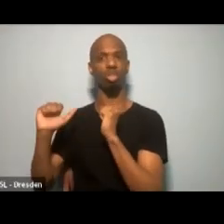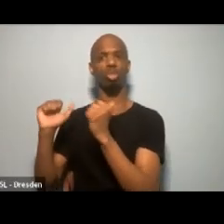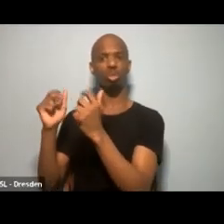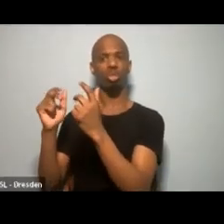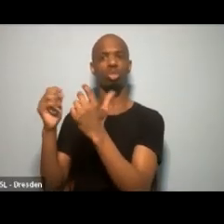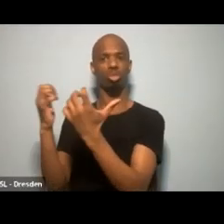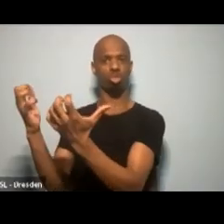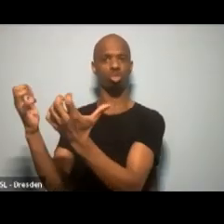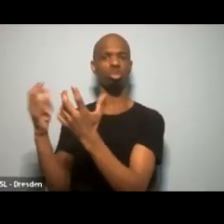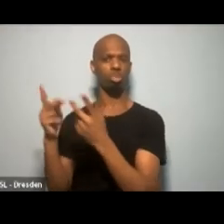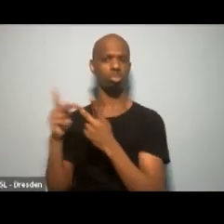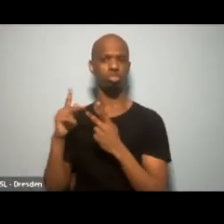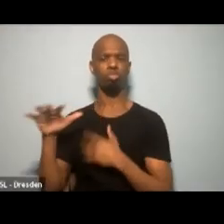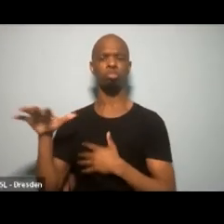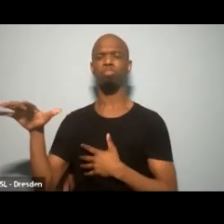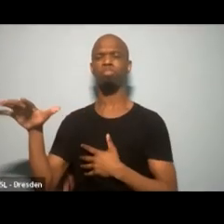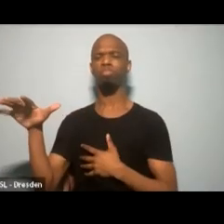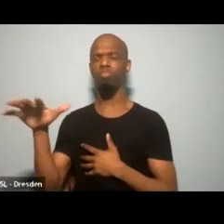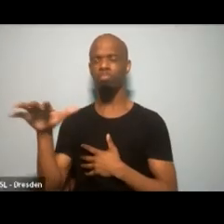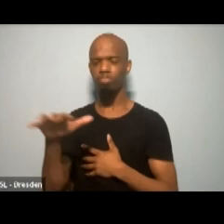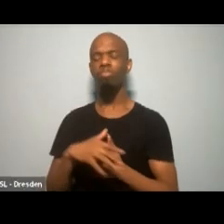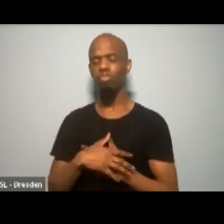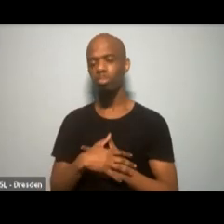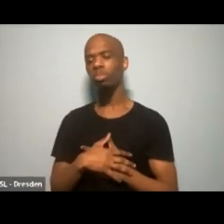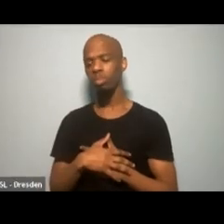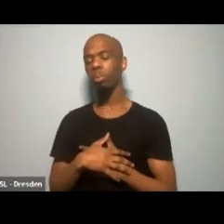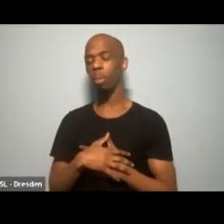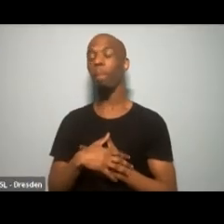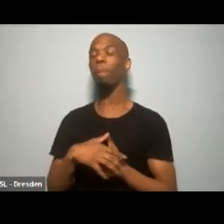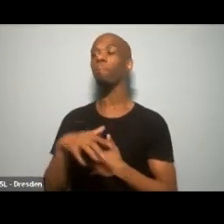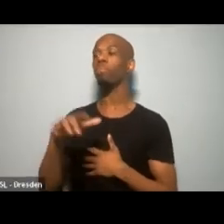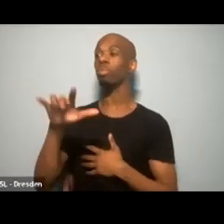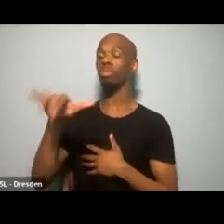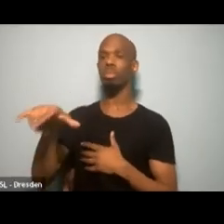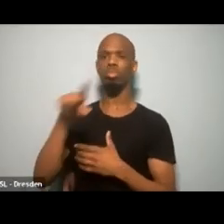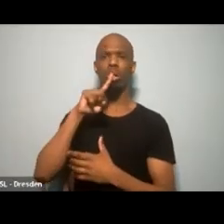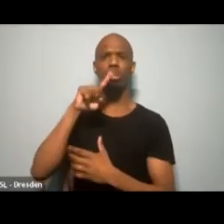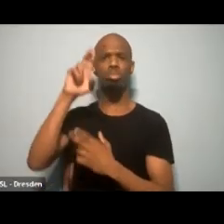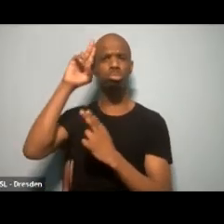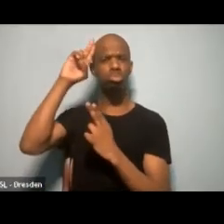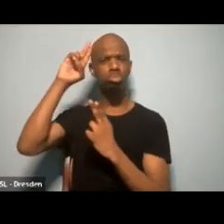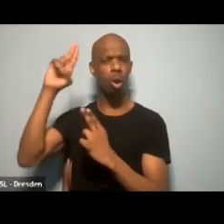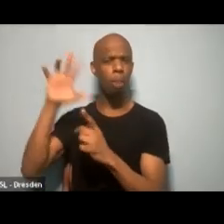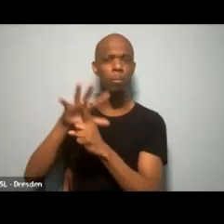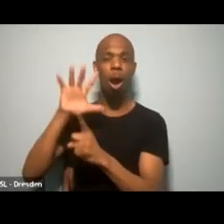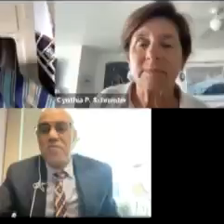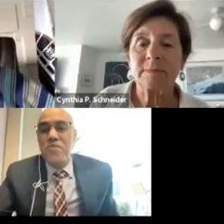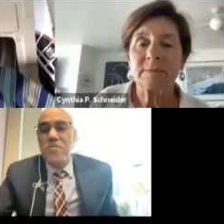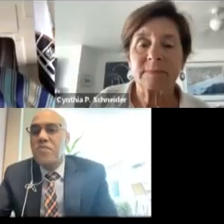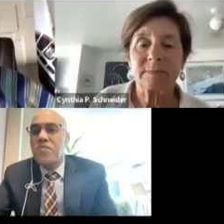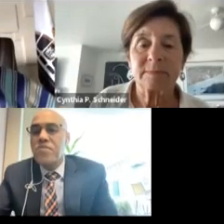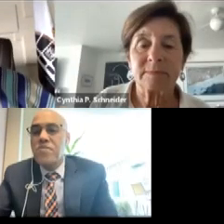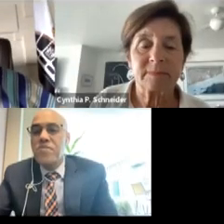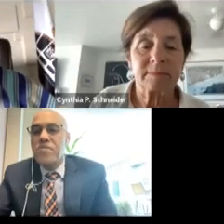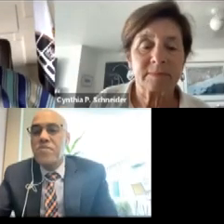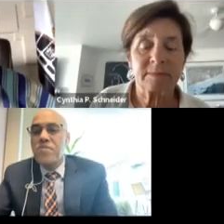is so much recognized in Nigeria and Africa after hosting FESTAC '77.